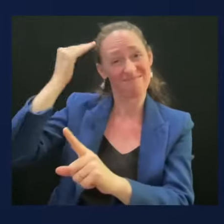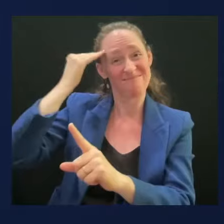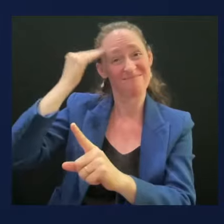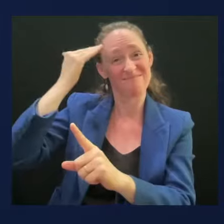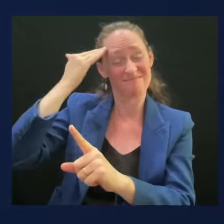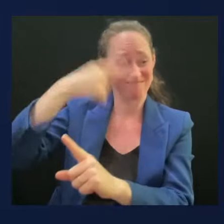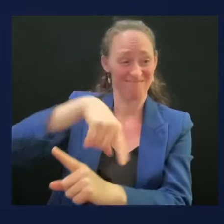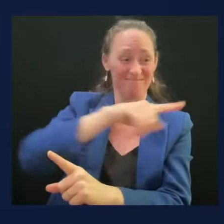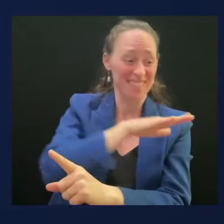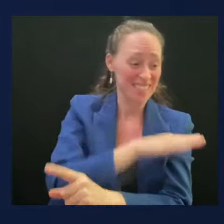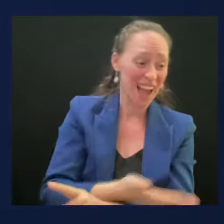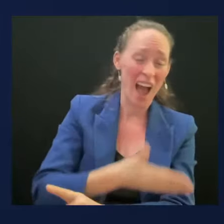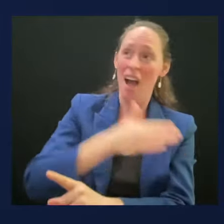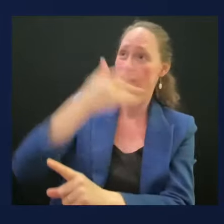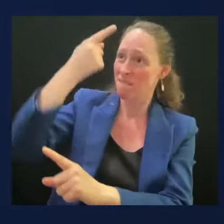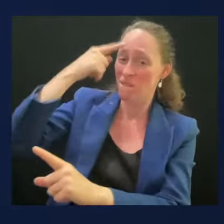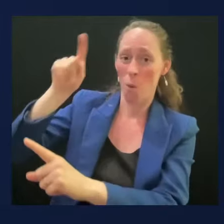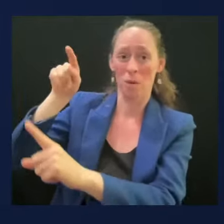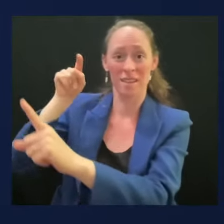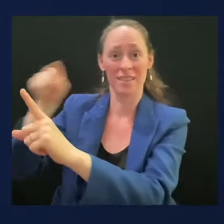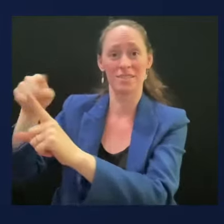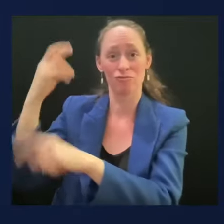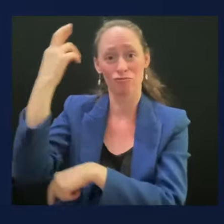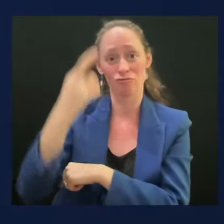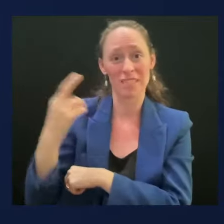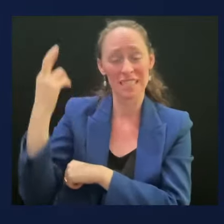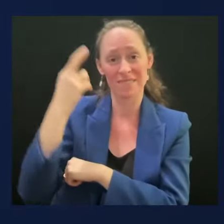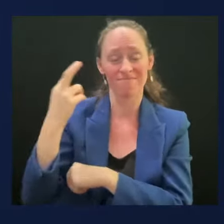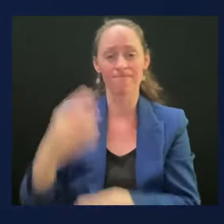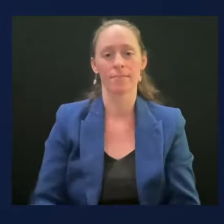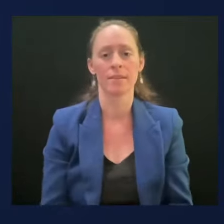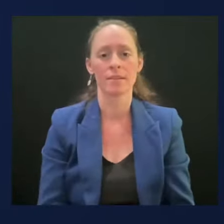echoes far beyond those silent stones out there.